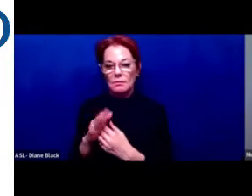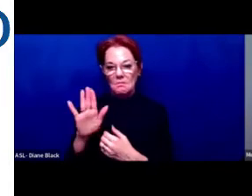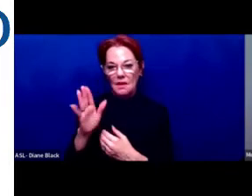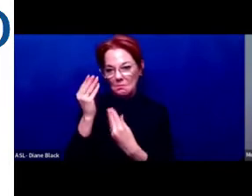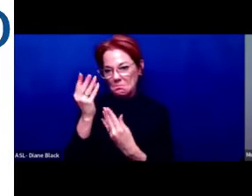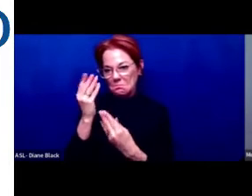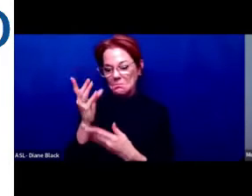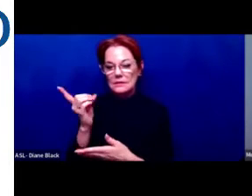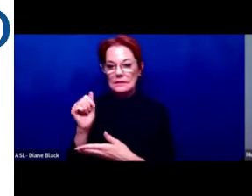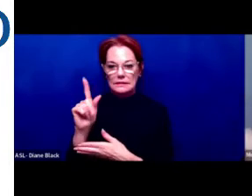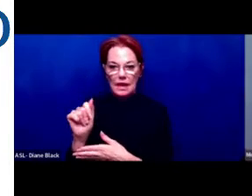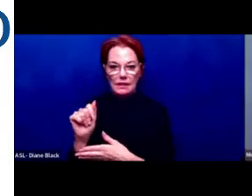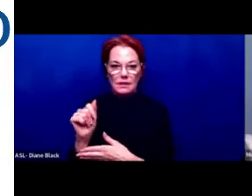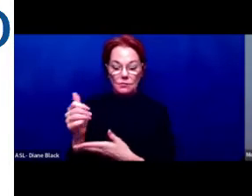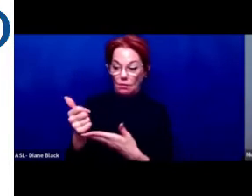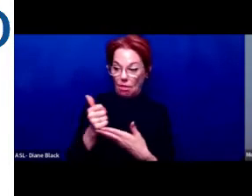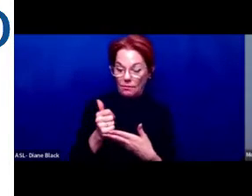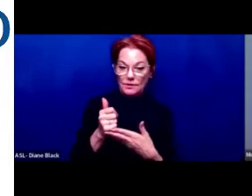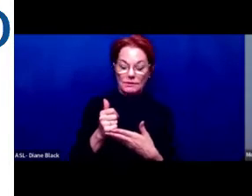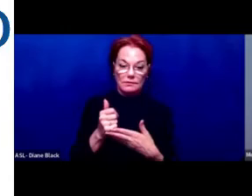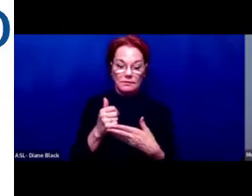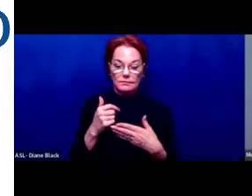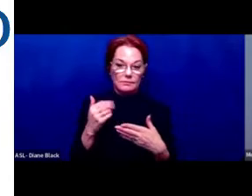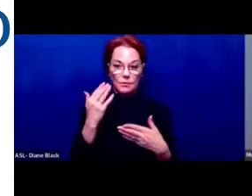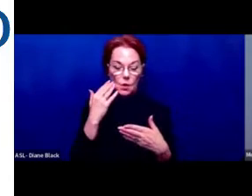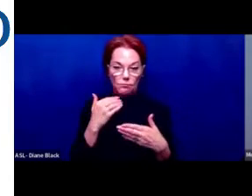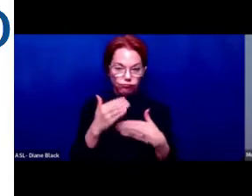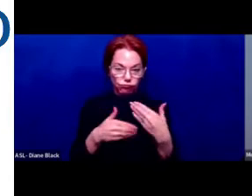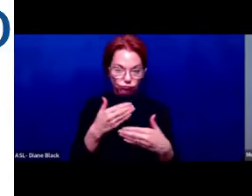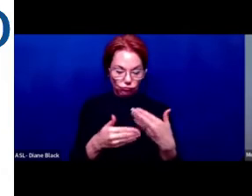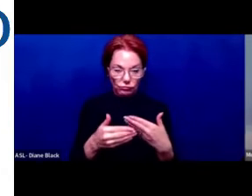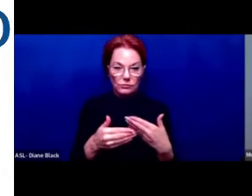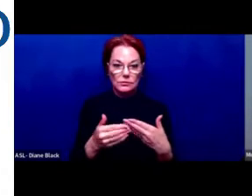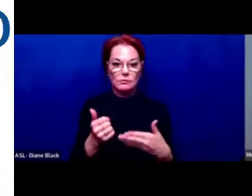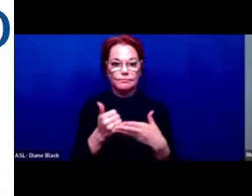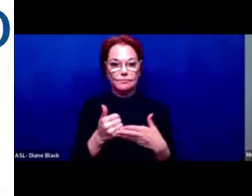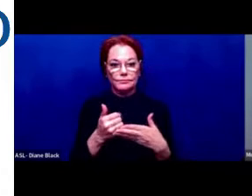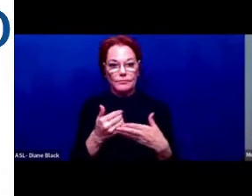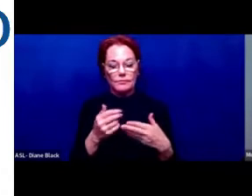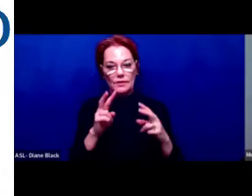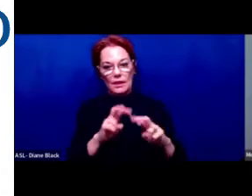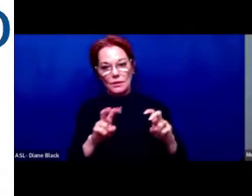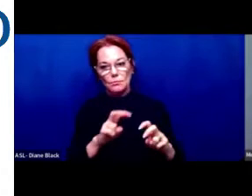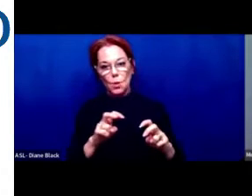with, you know, getting to this point of, you know, further exploring the health of individuals aid agent with brain